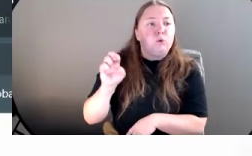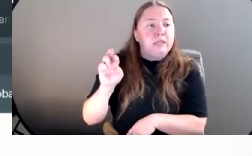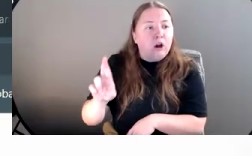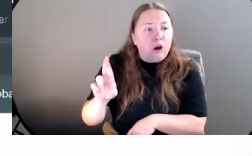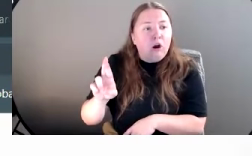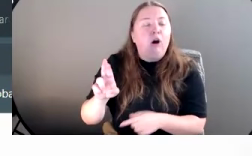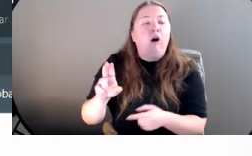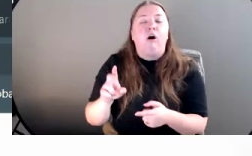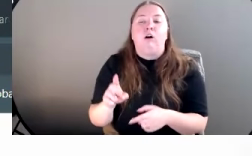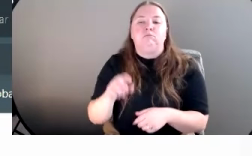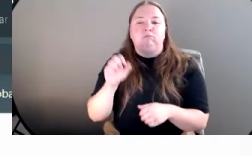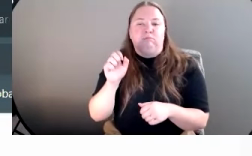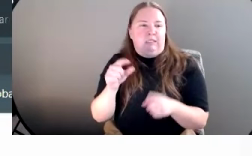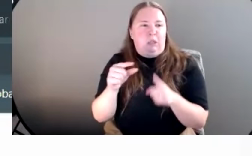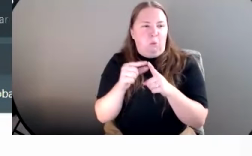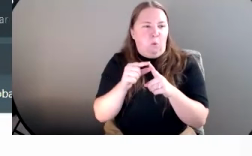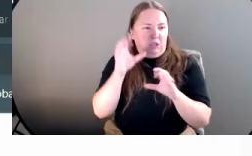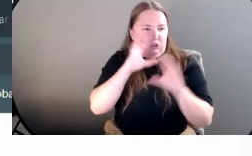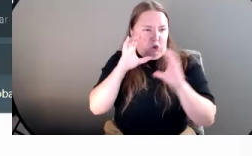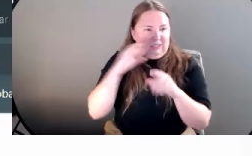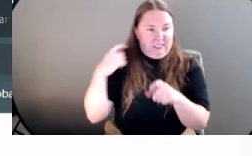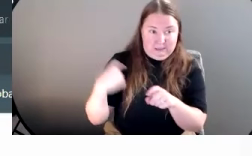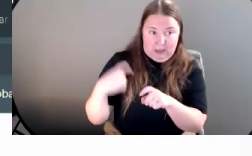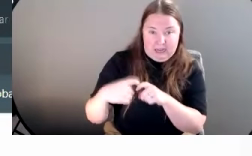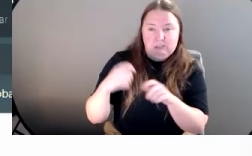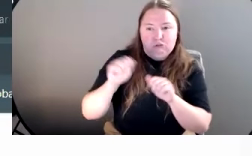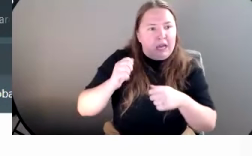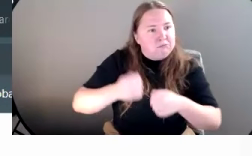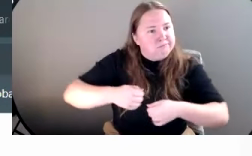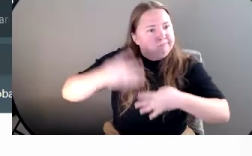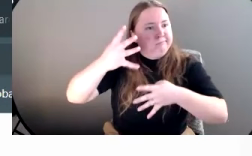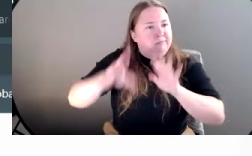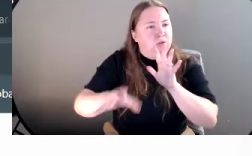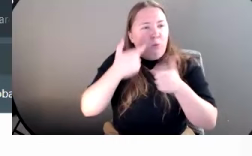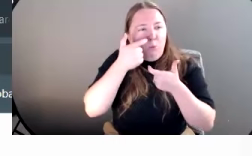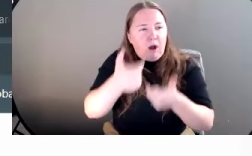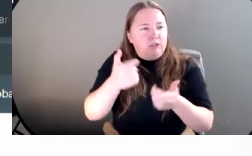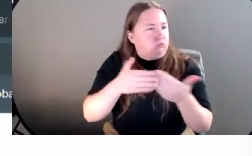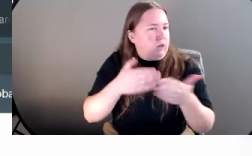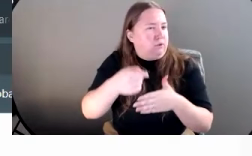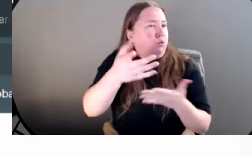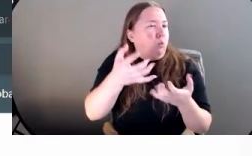Just do a keyword search under there archived. And you can watch all of these, free of charge.